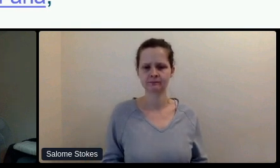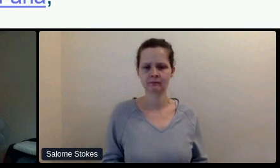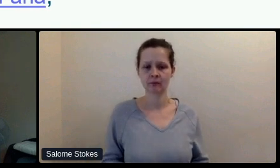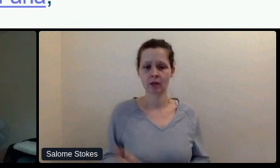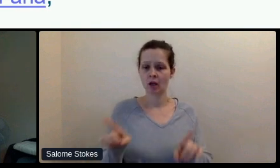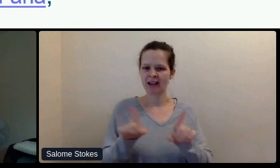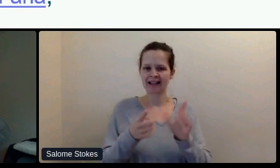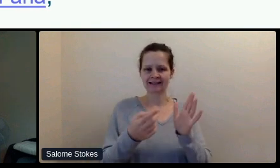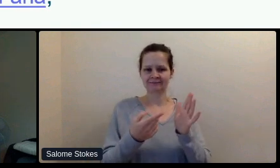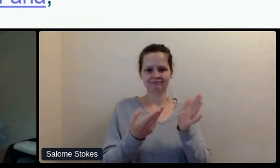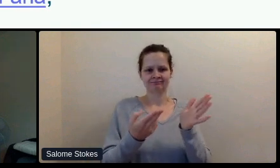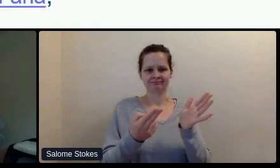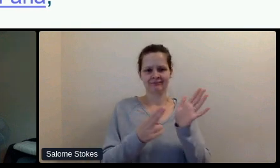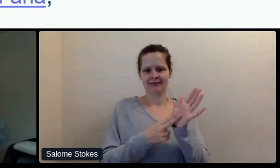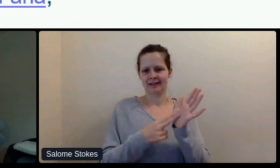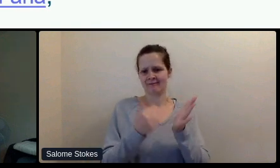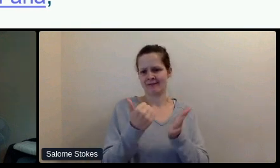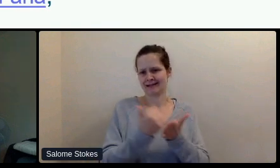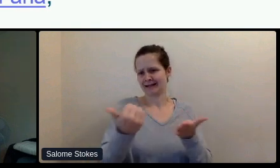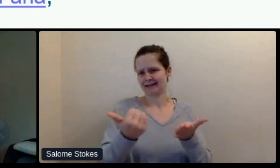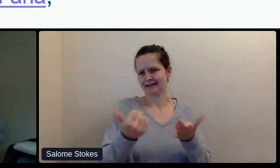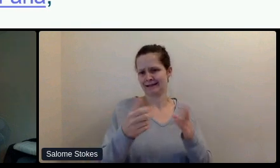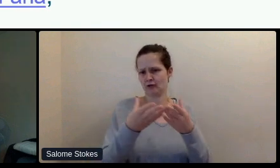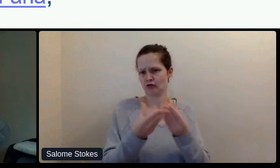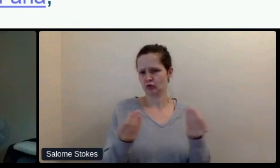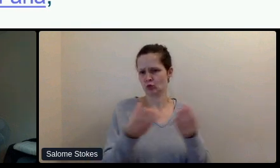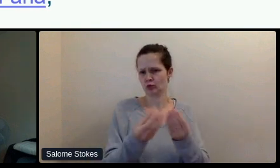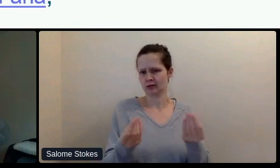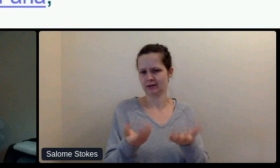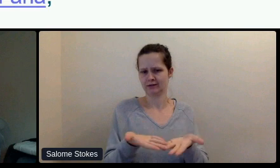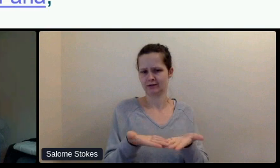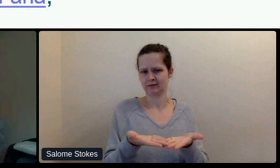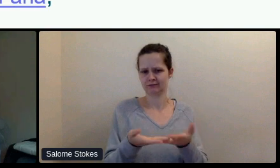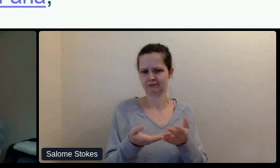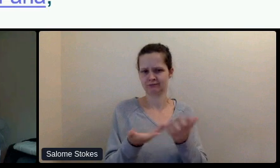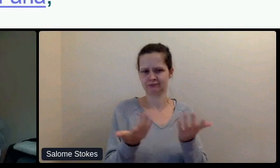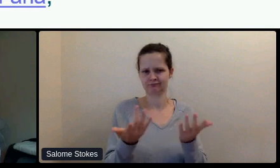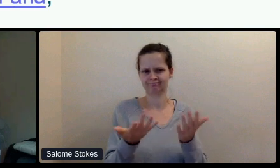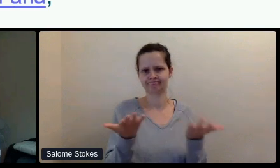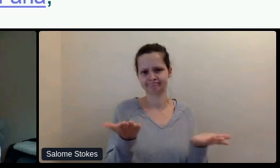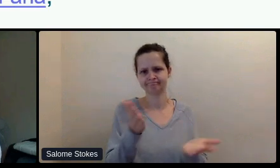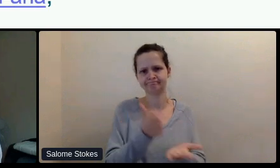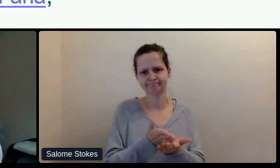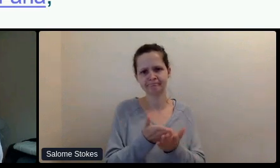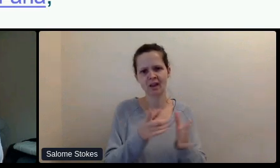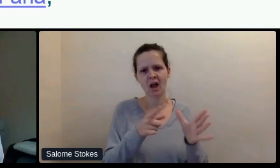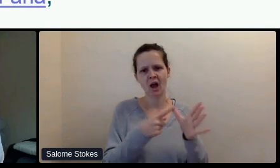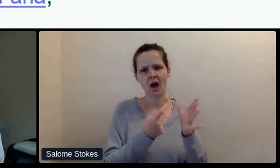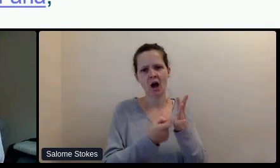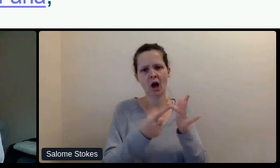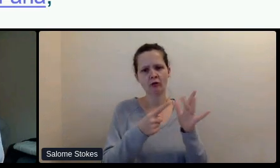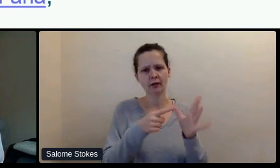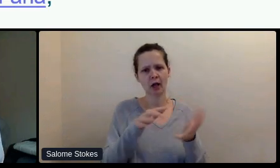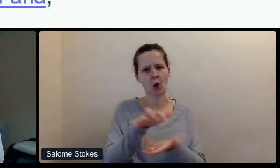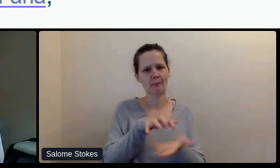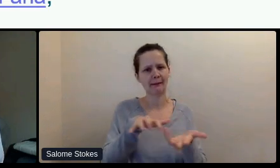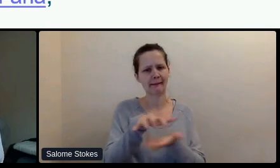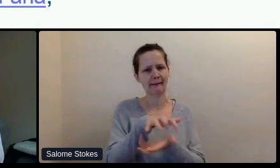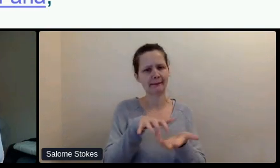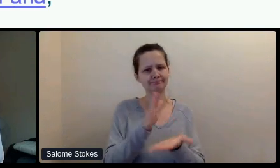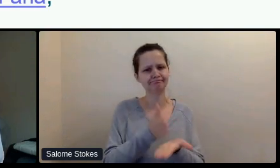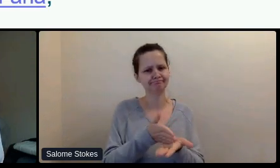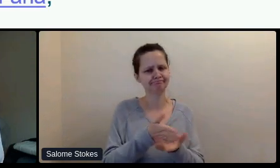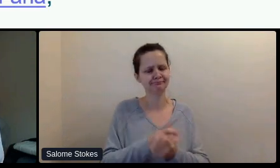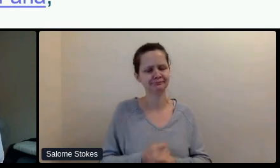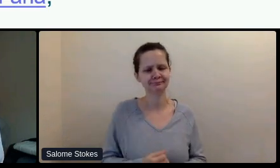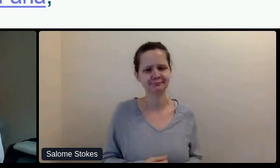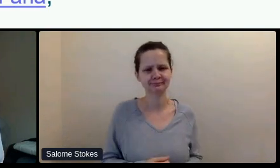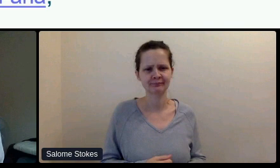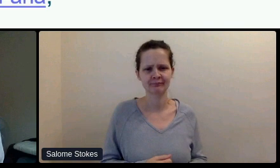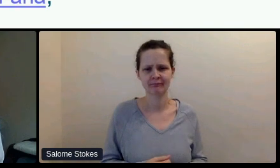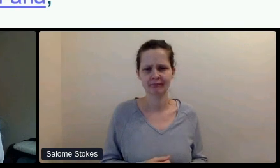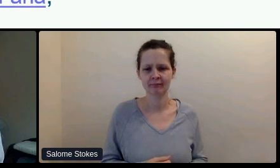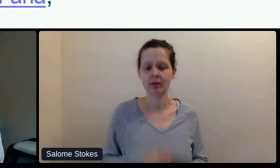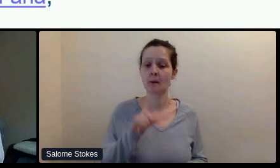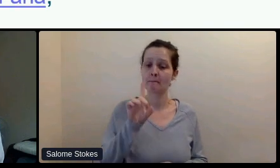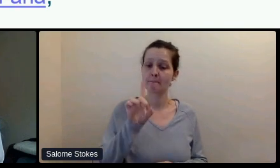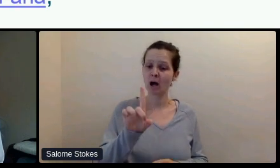I think ARIA can be quite complicated but I think in terms of a question for you Nick.